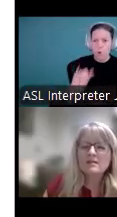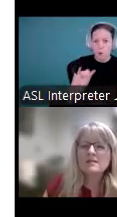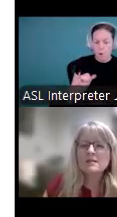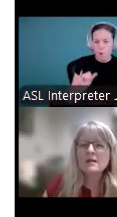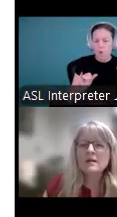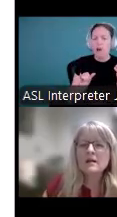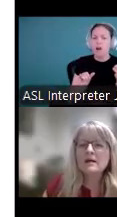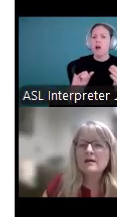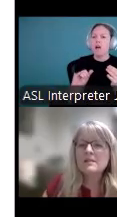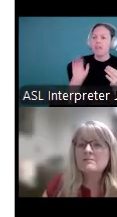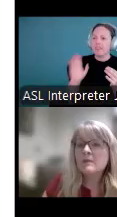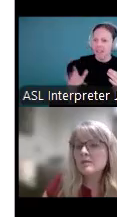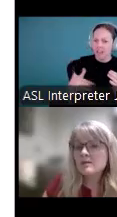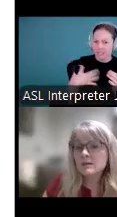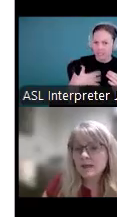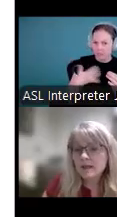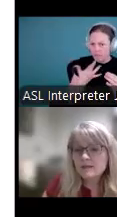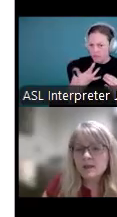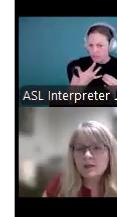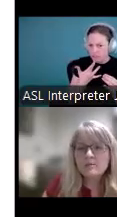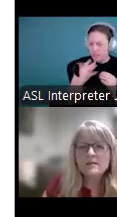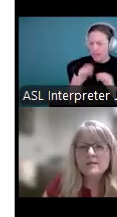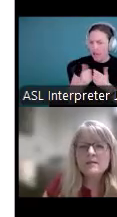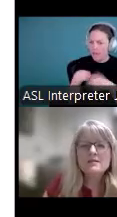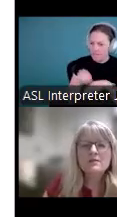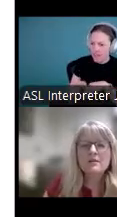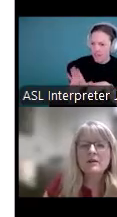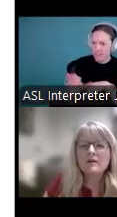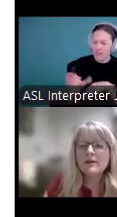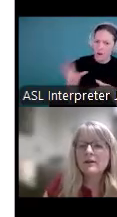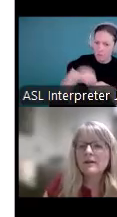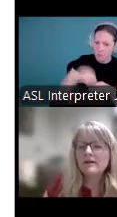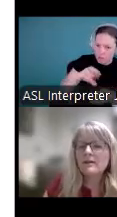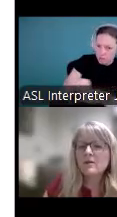It's maybe delaying development in a certain area, and then